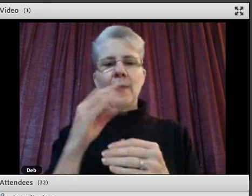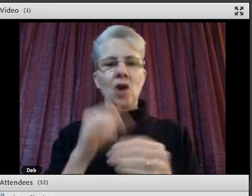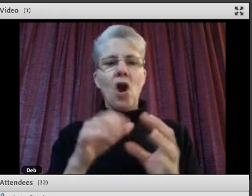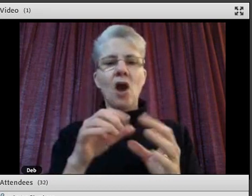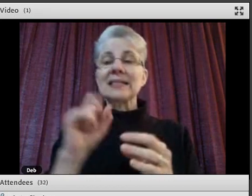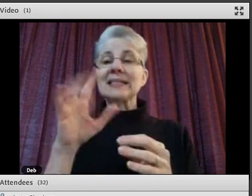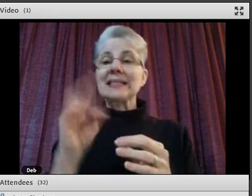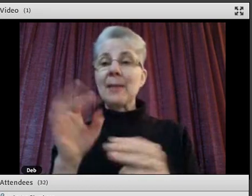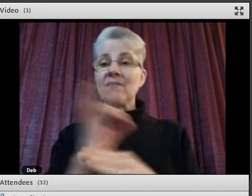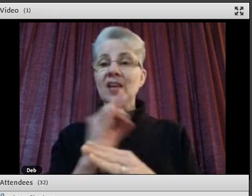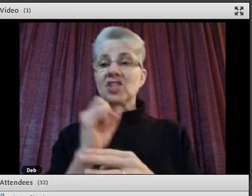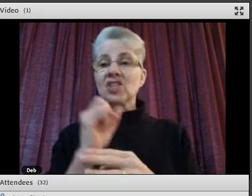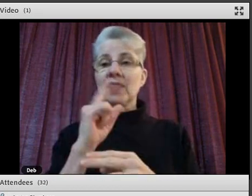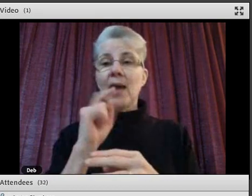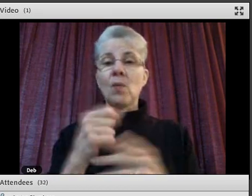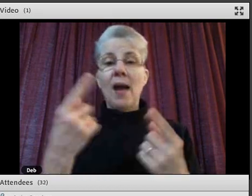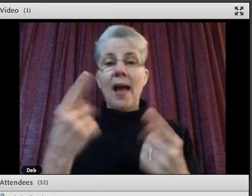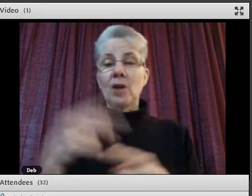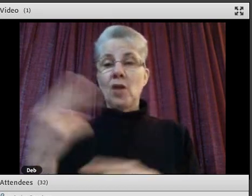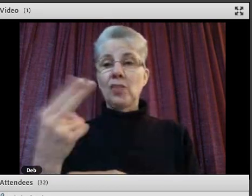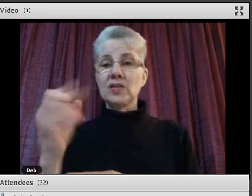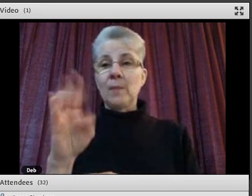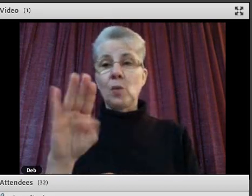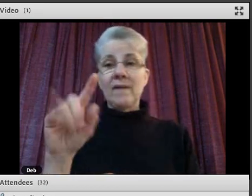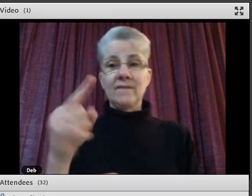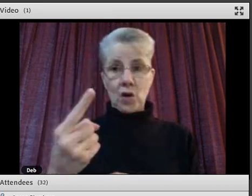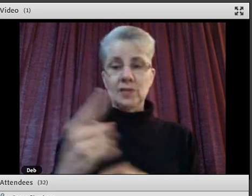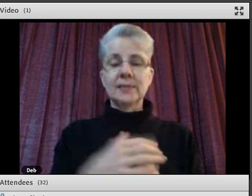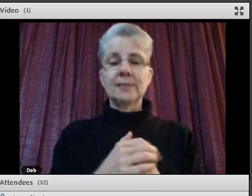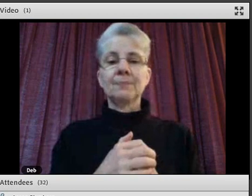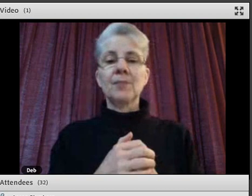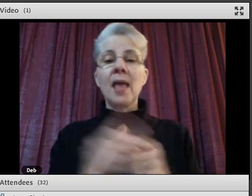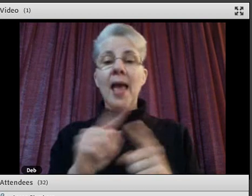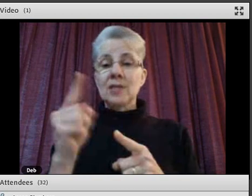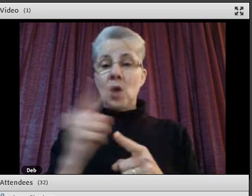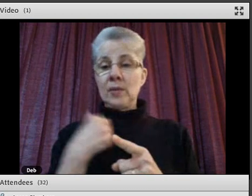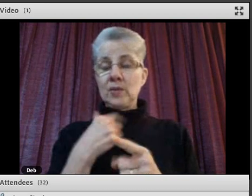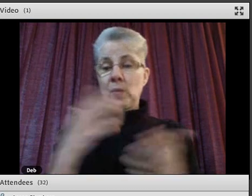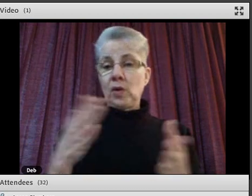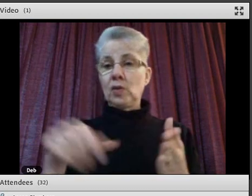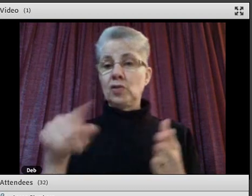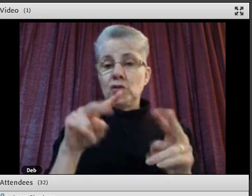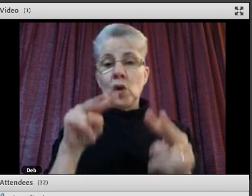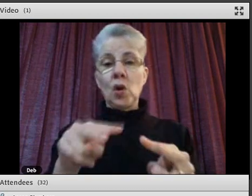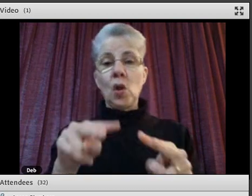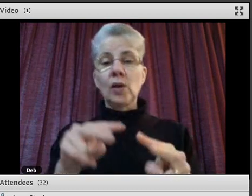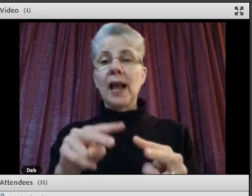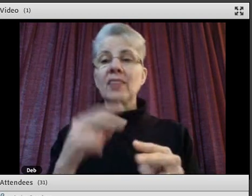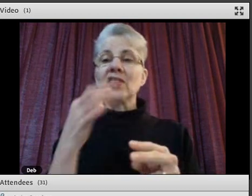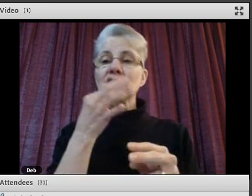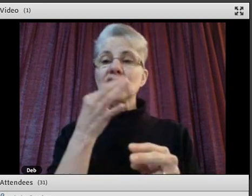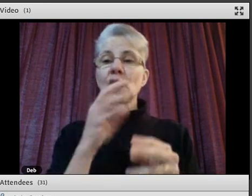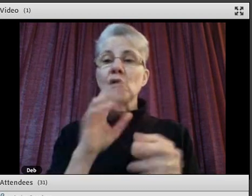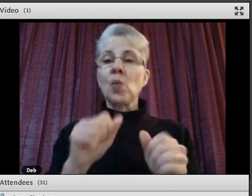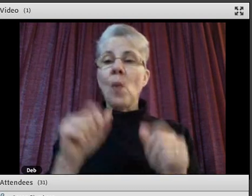As always, we encourage you to look at the upcoming webinars and workshops in months ahead, and hope you're all able to join us for future training opportunities.